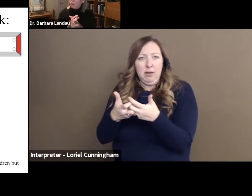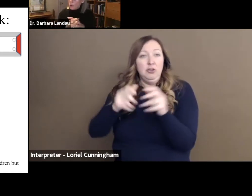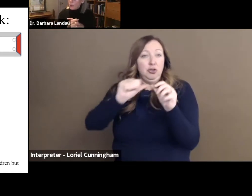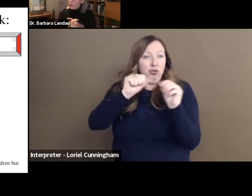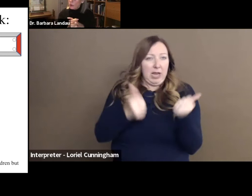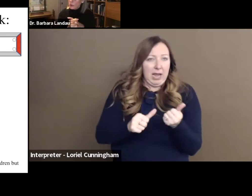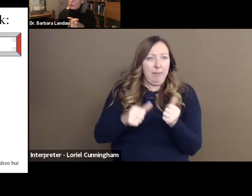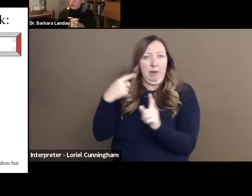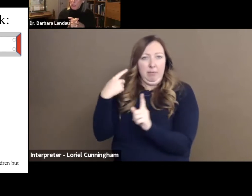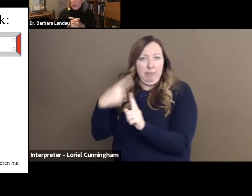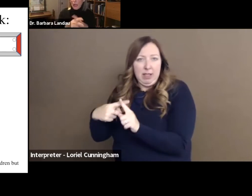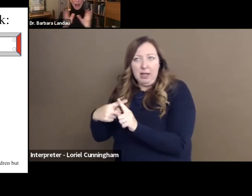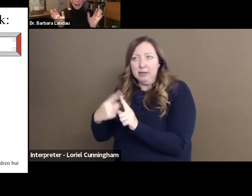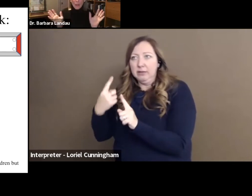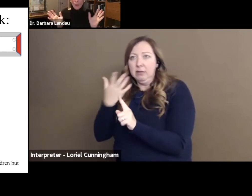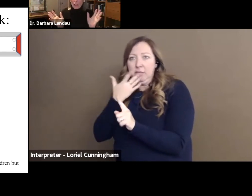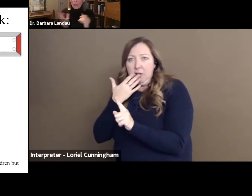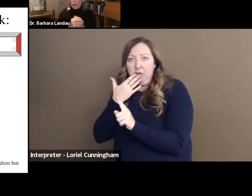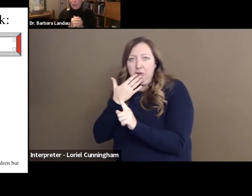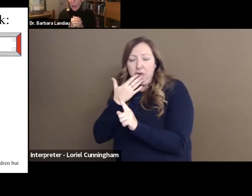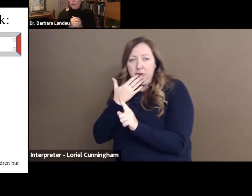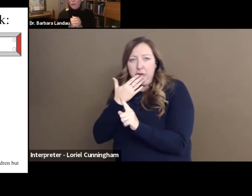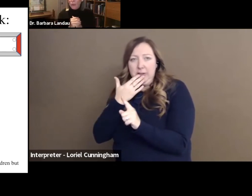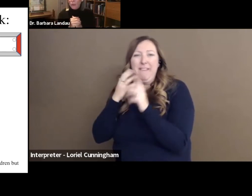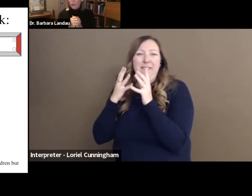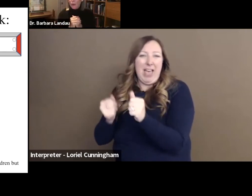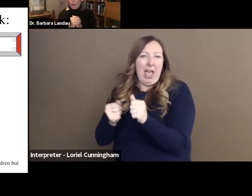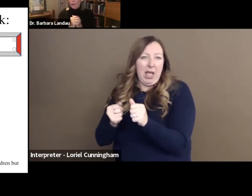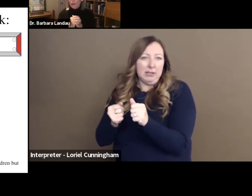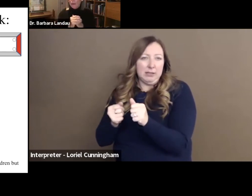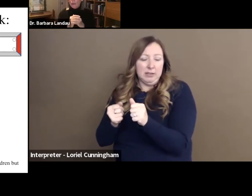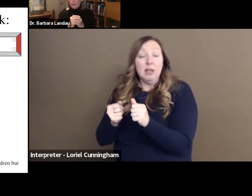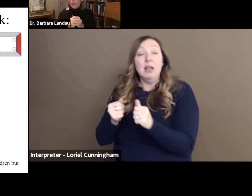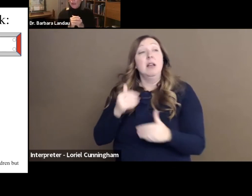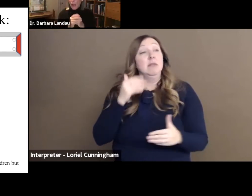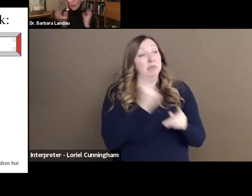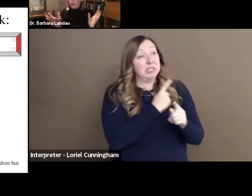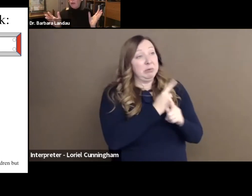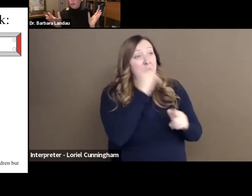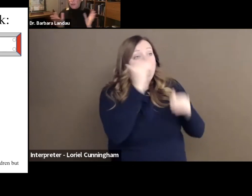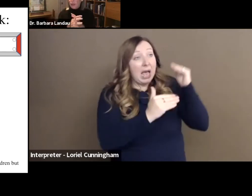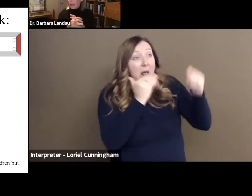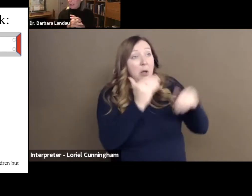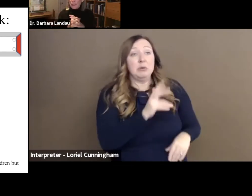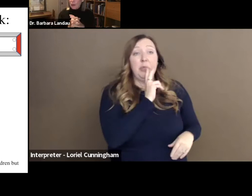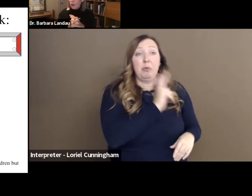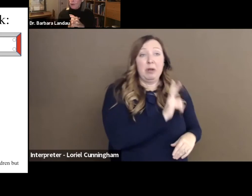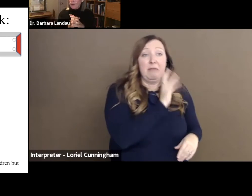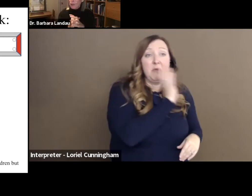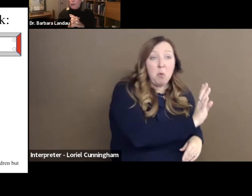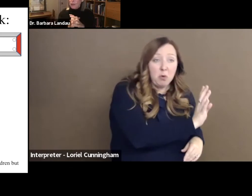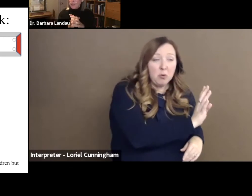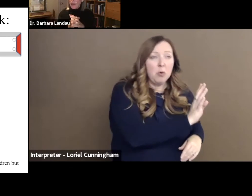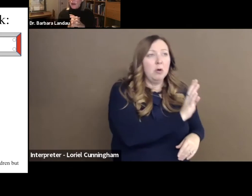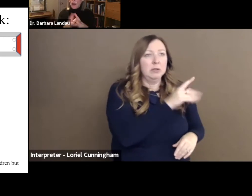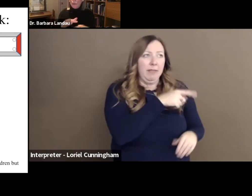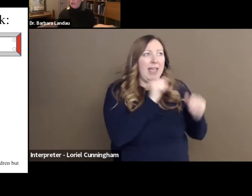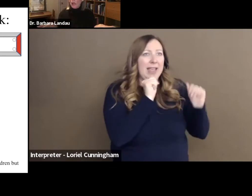four year olds do and the way typical adults do we ran typical adults uh 18